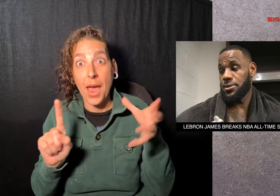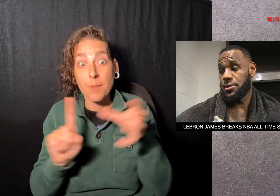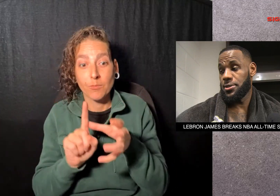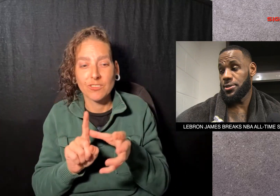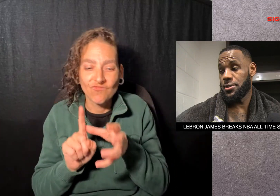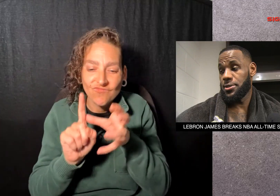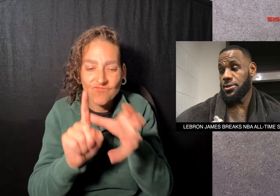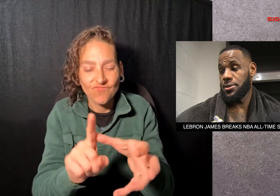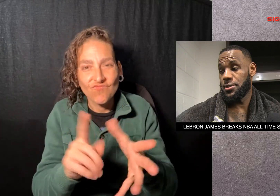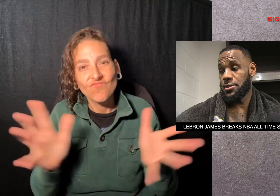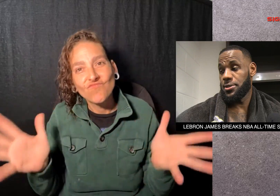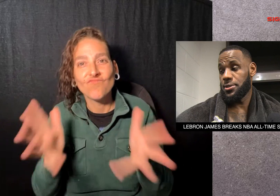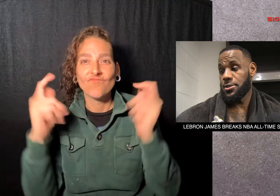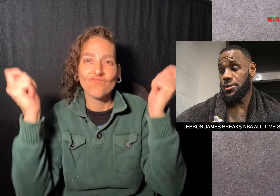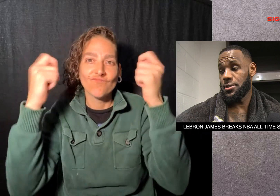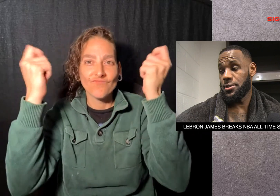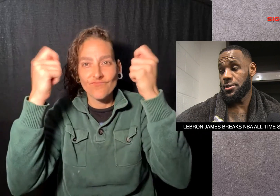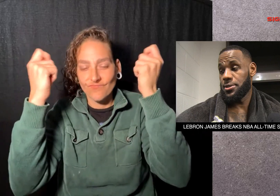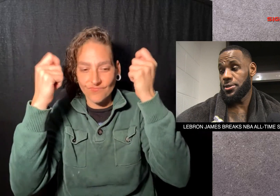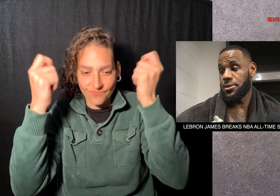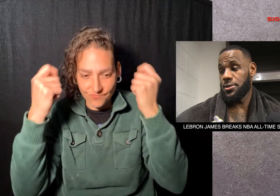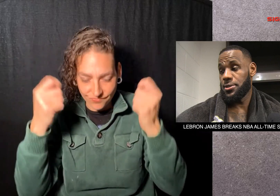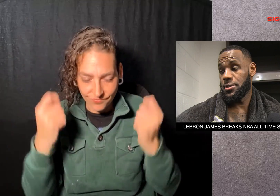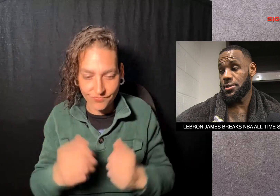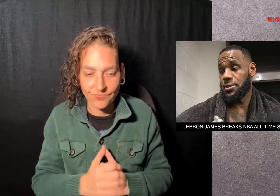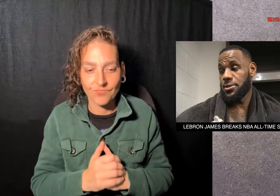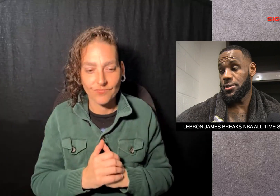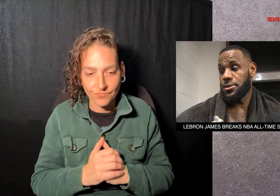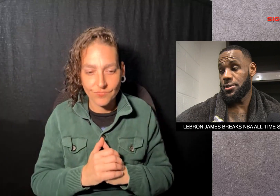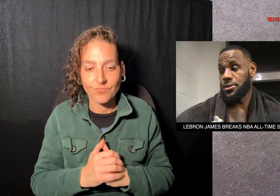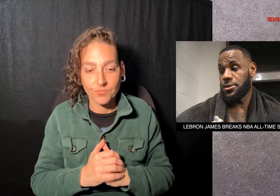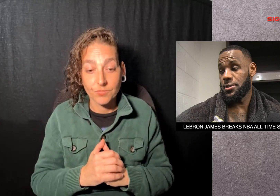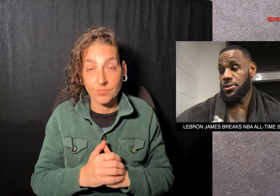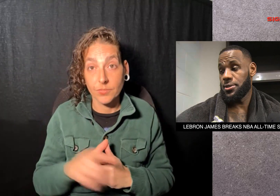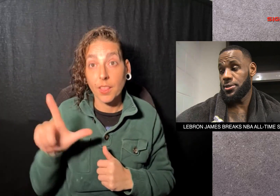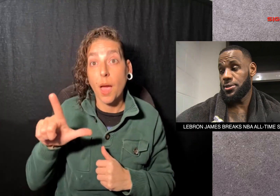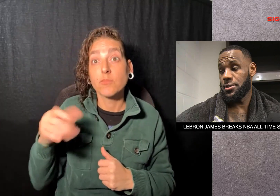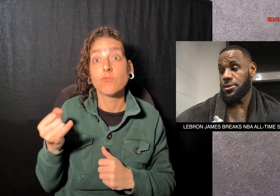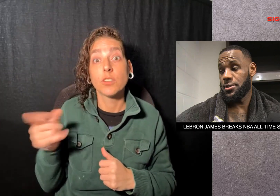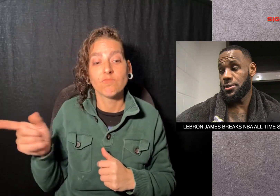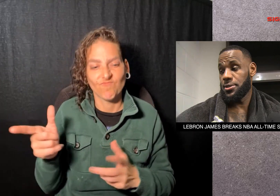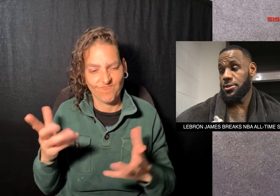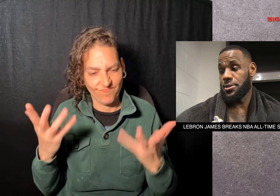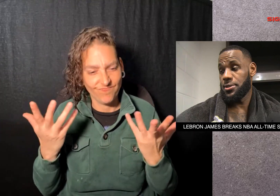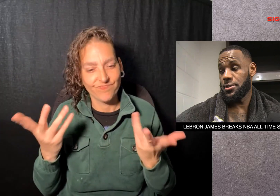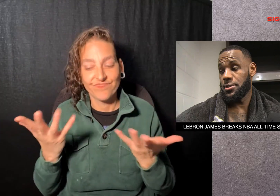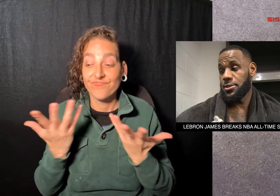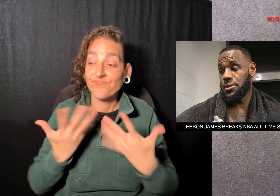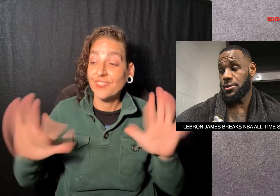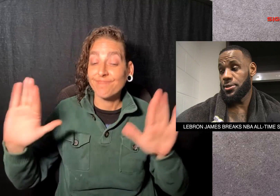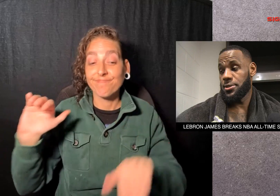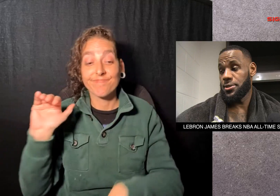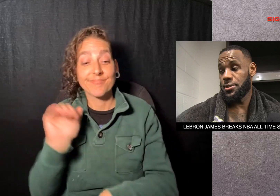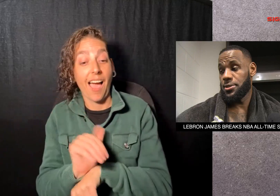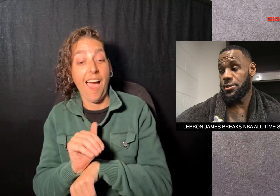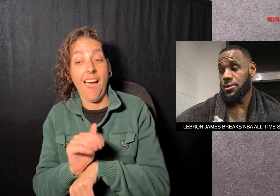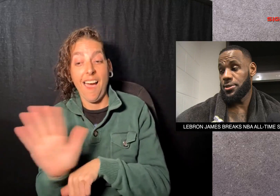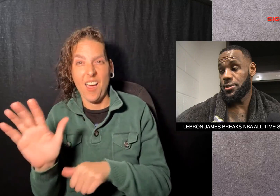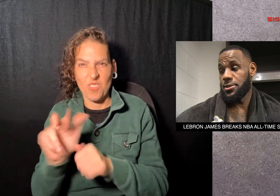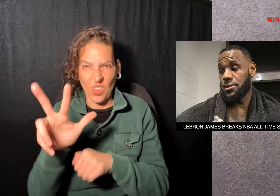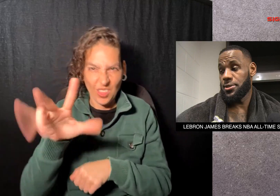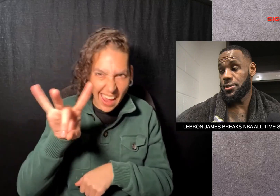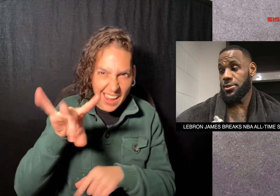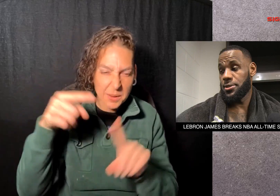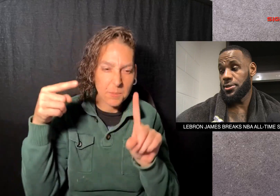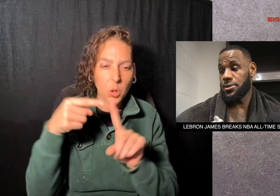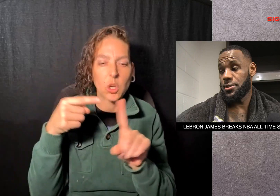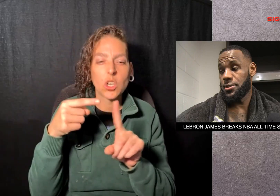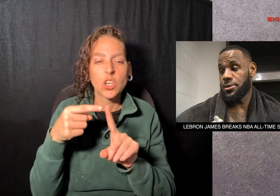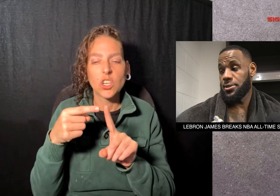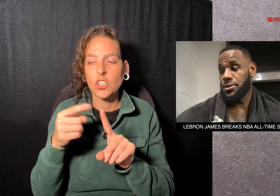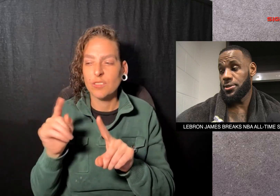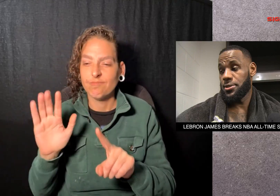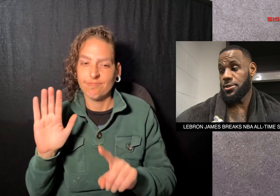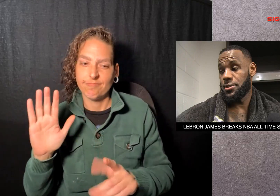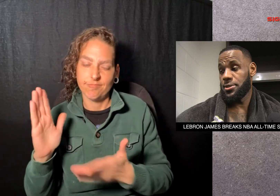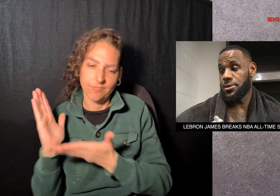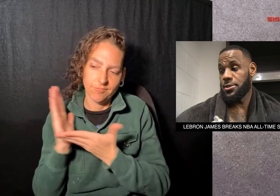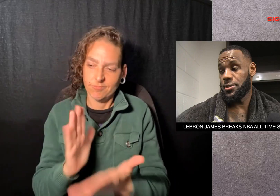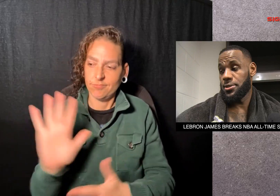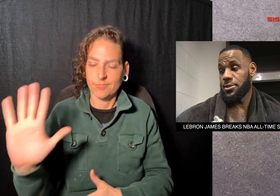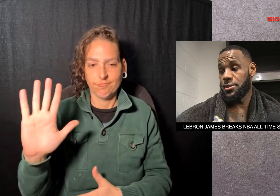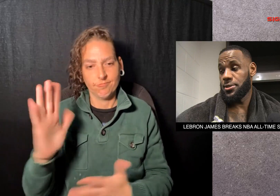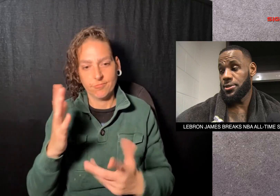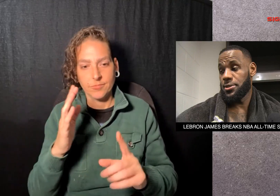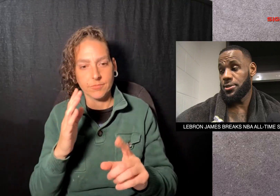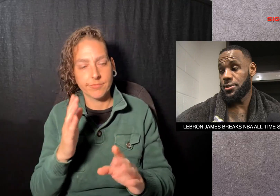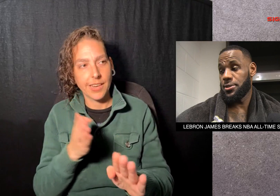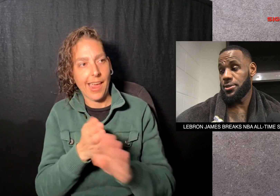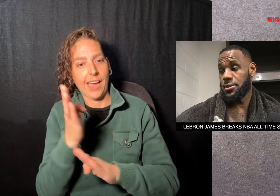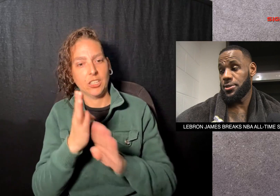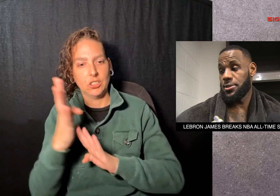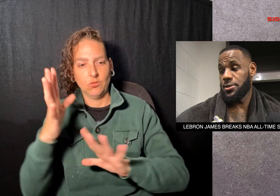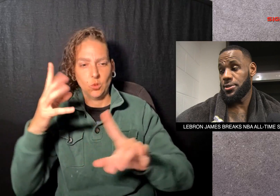family and others to celebrate James finished the night with 38 points bringing his career